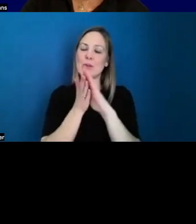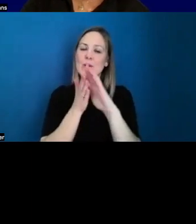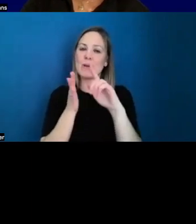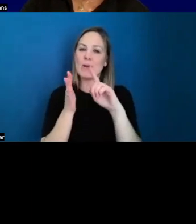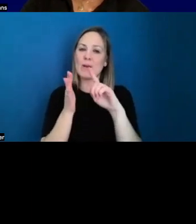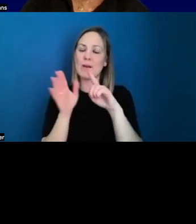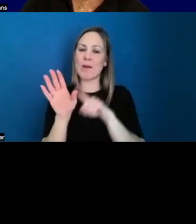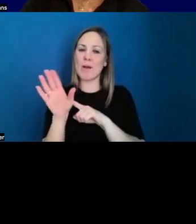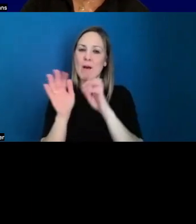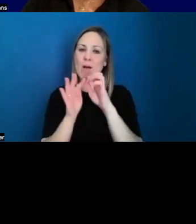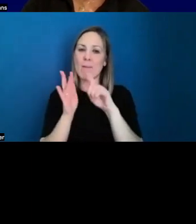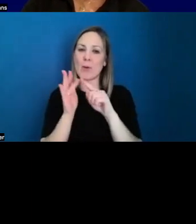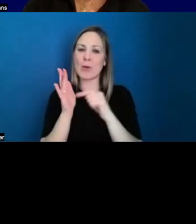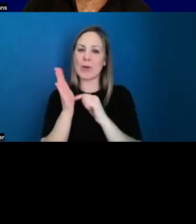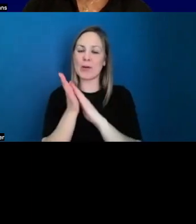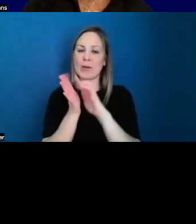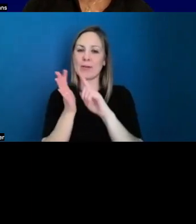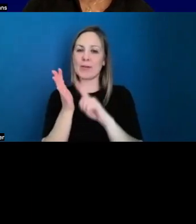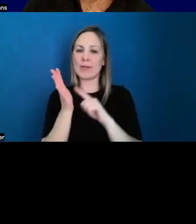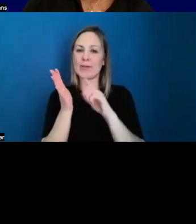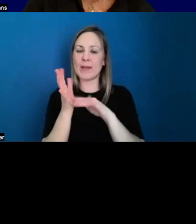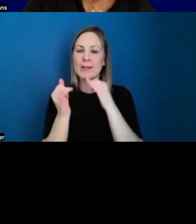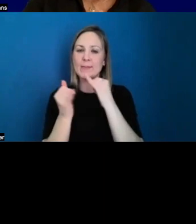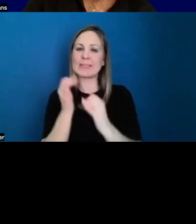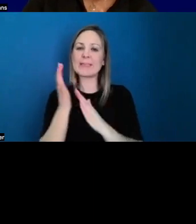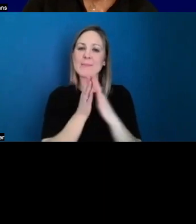and triggering that stress response.